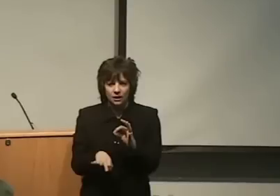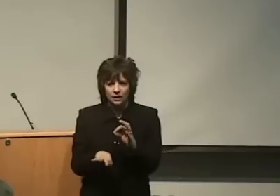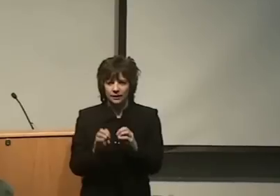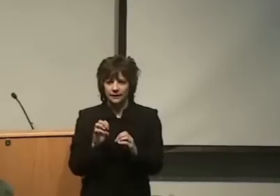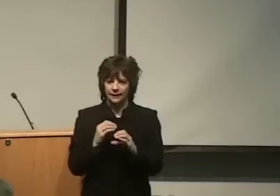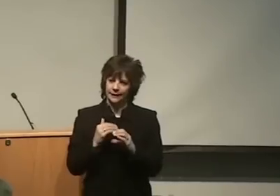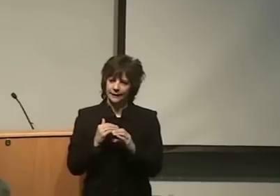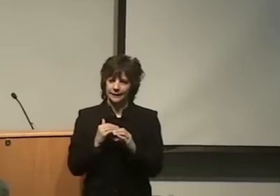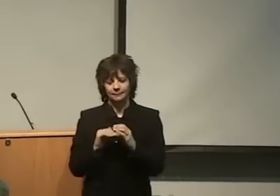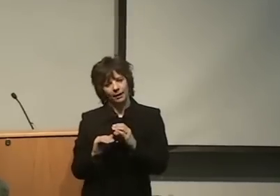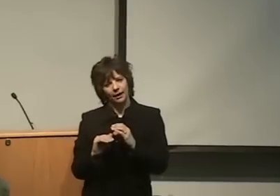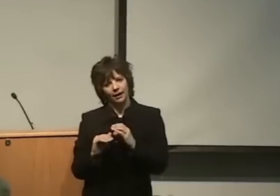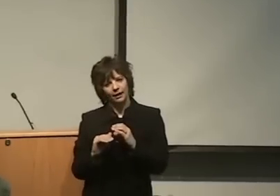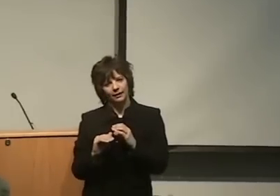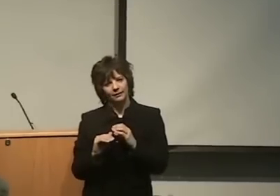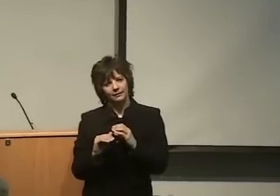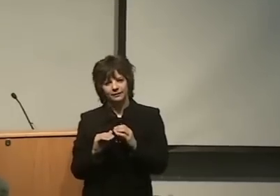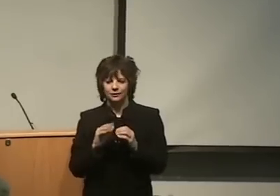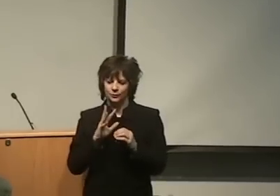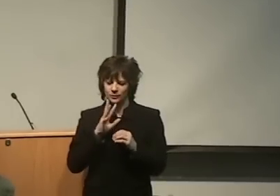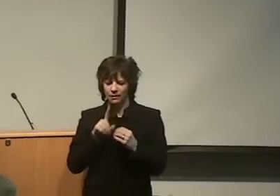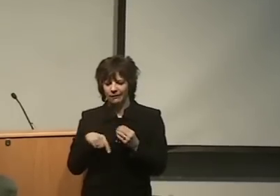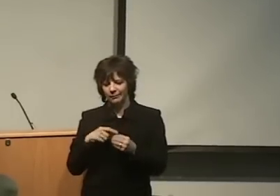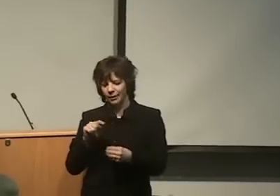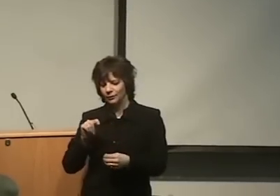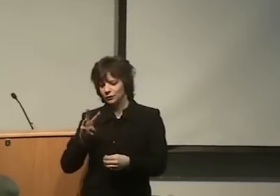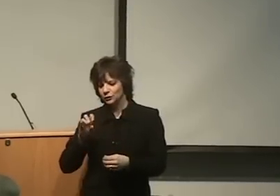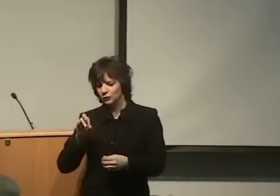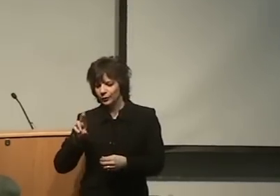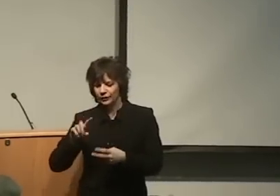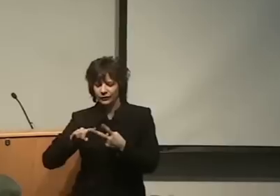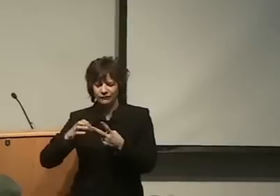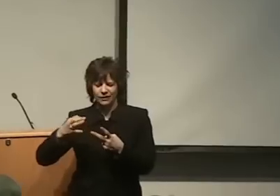I mean we'll talk about Twitter or Facebook or some others but just think about email.